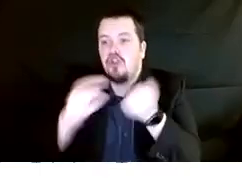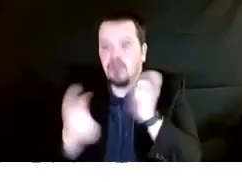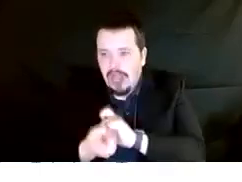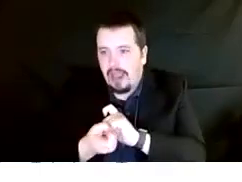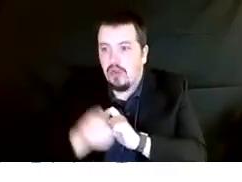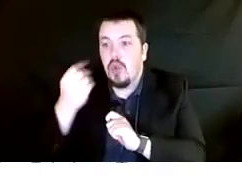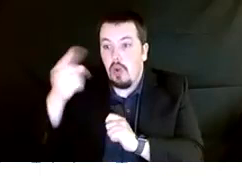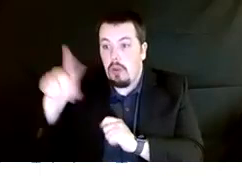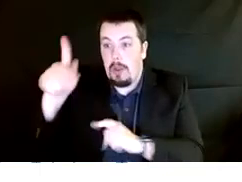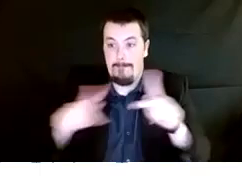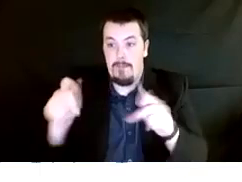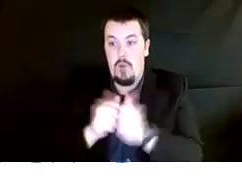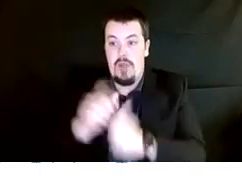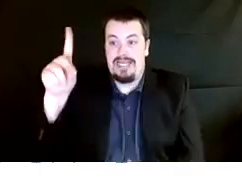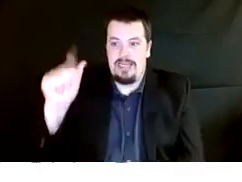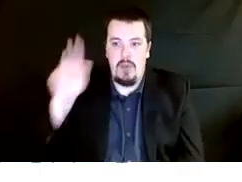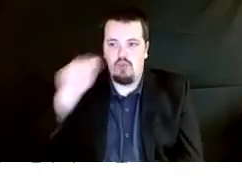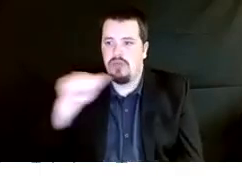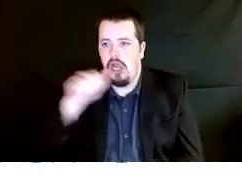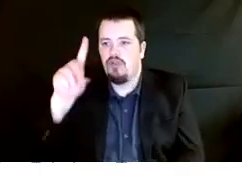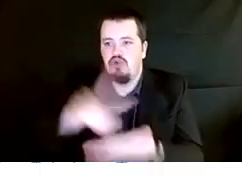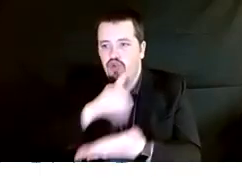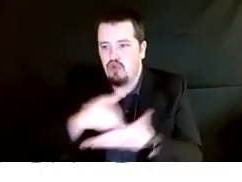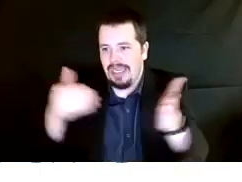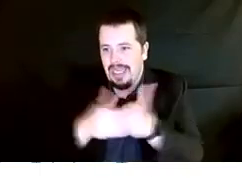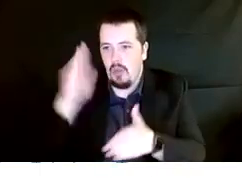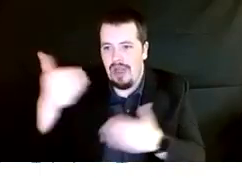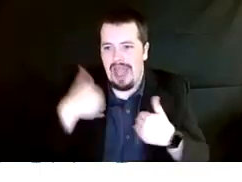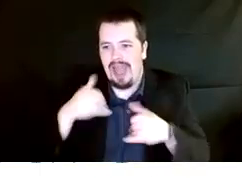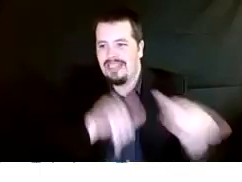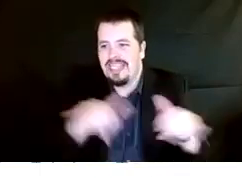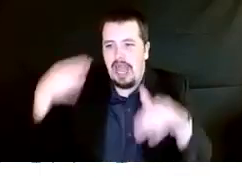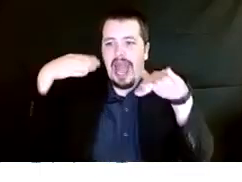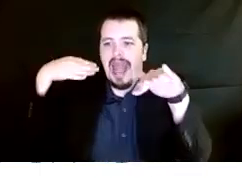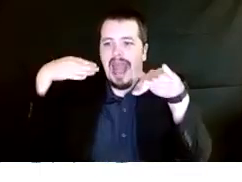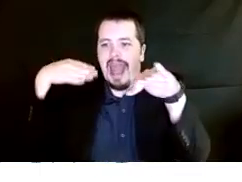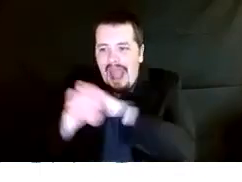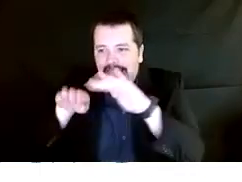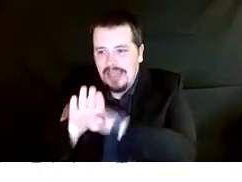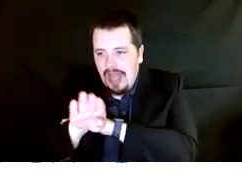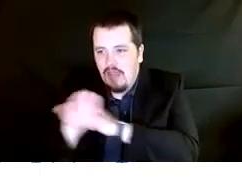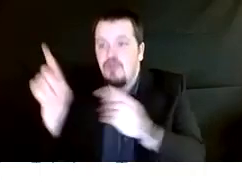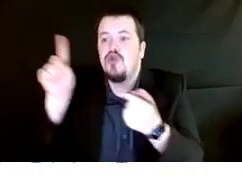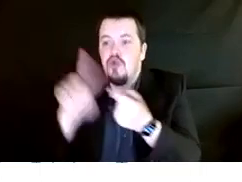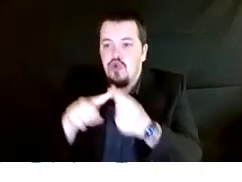would not be discriminated against, would have the same access to medical equipment that they needed